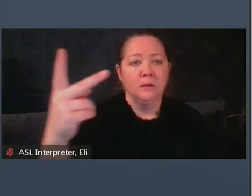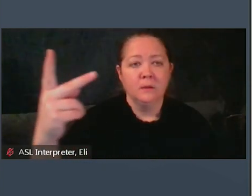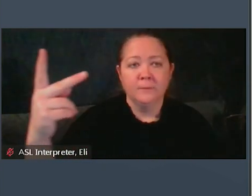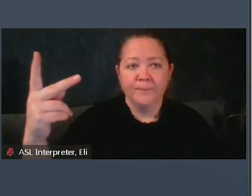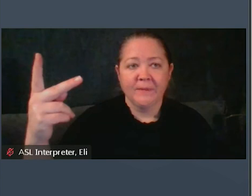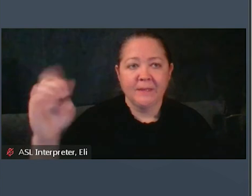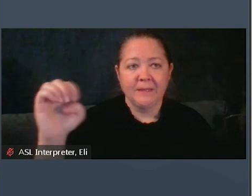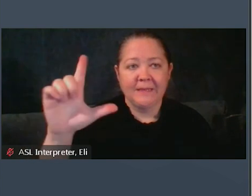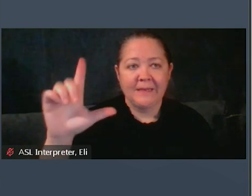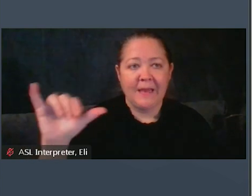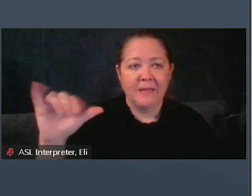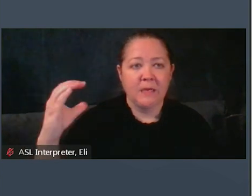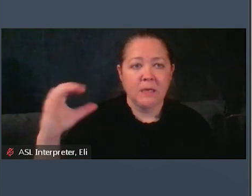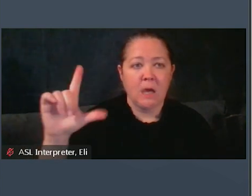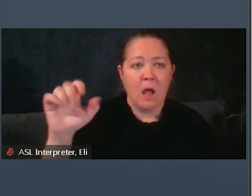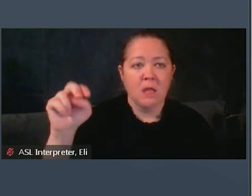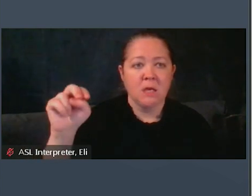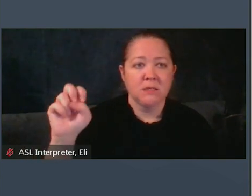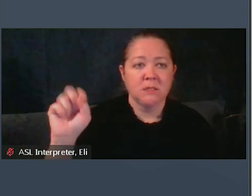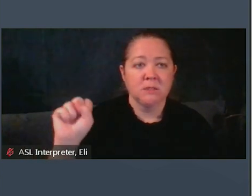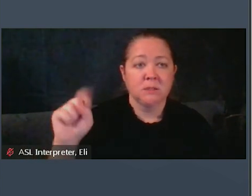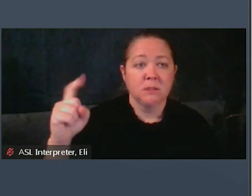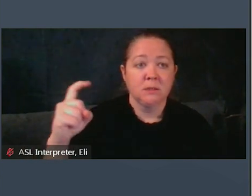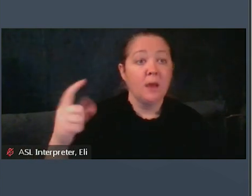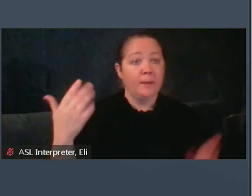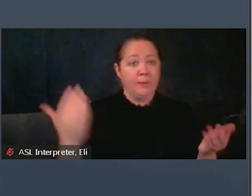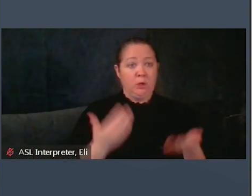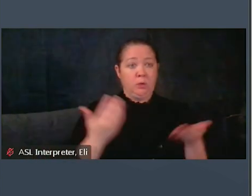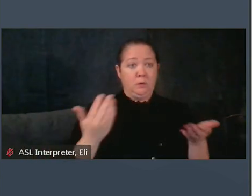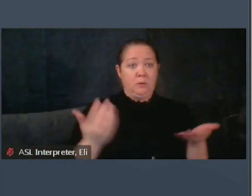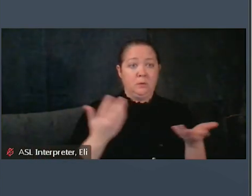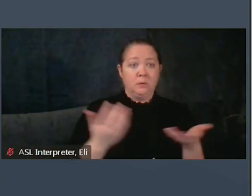I'm here. Okay.Do you wish to speak now or do you wish to hold off until a later date?